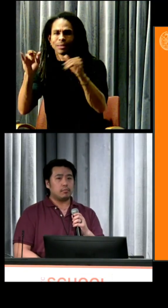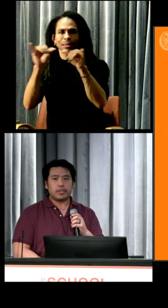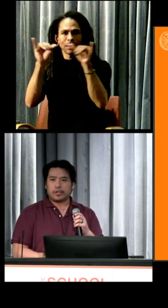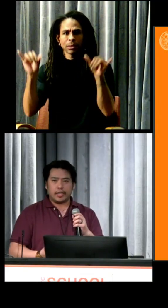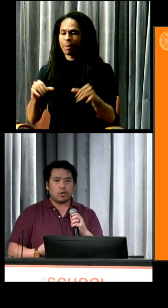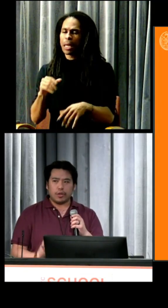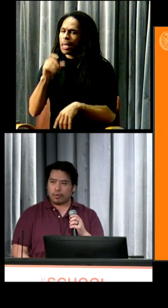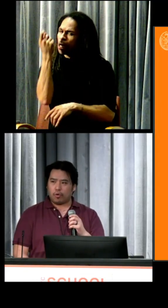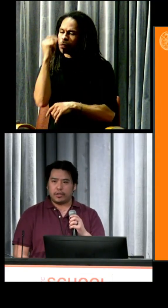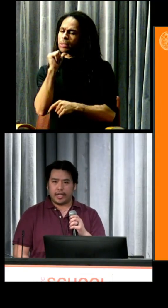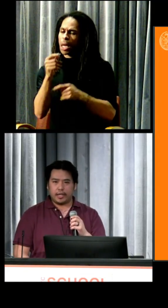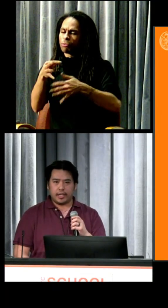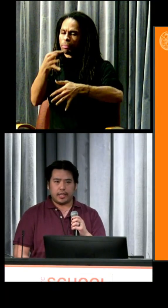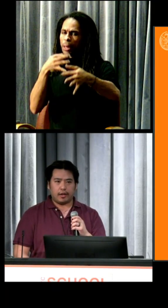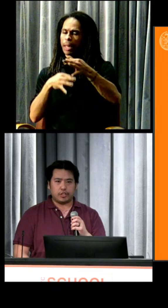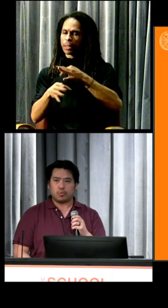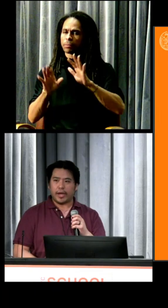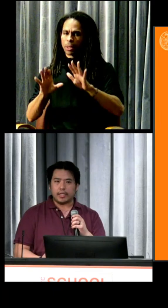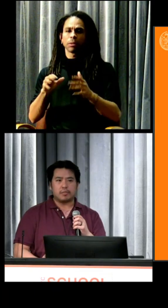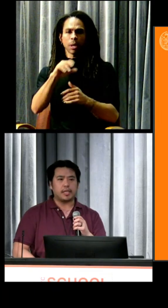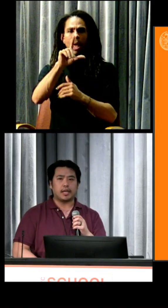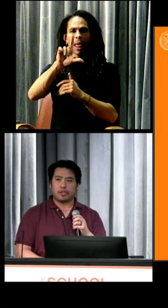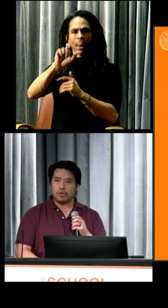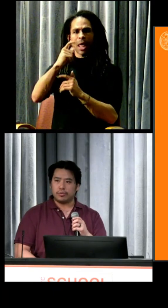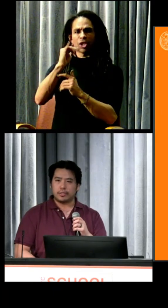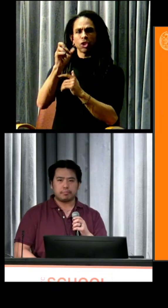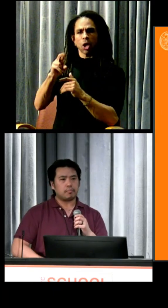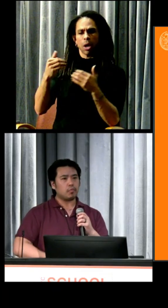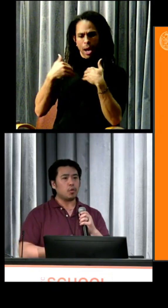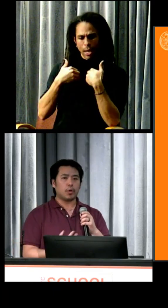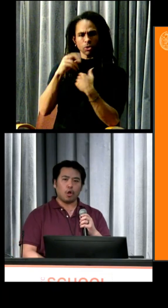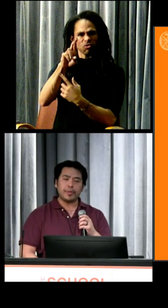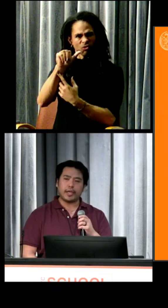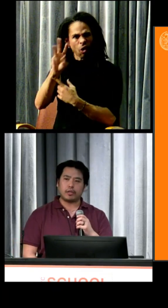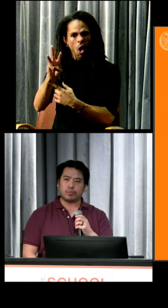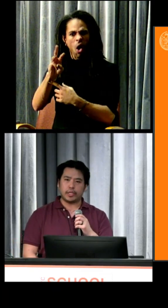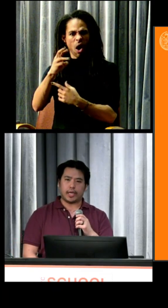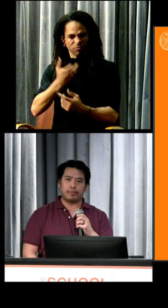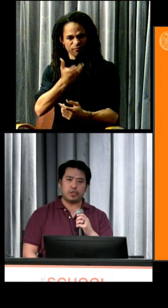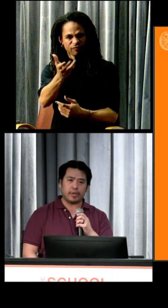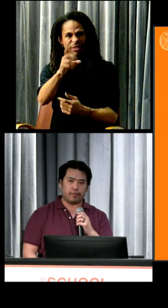And essentially, we had users play and ask them what their takeaways were and what they were